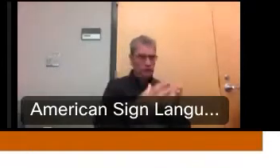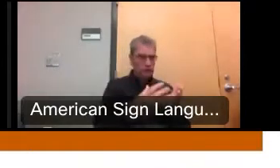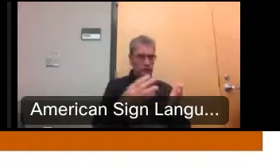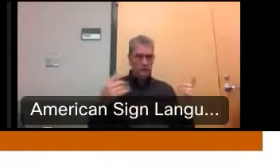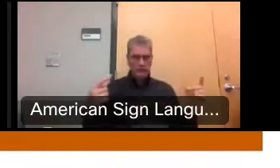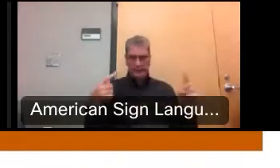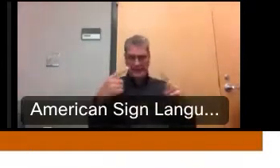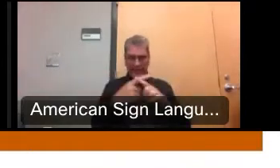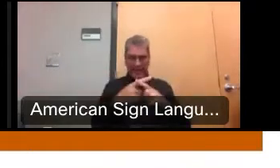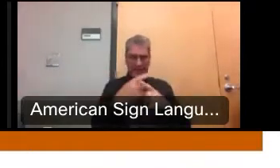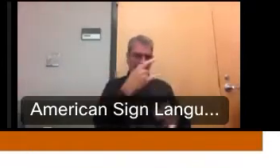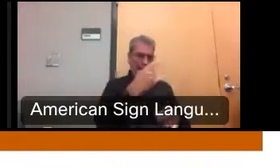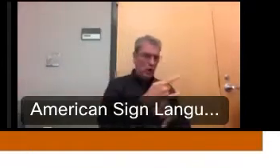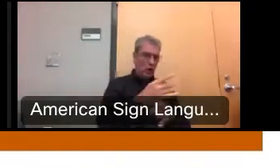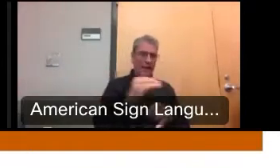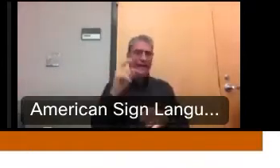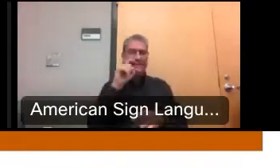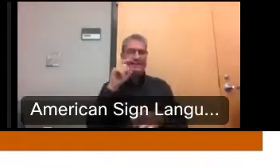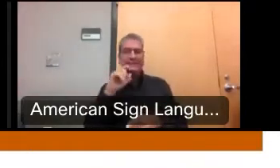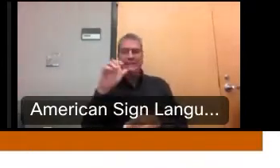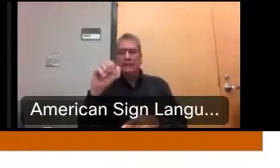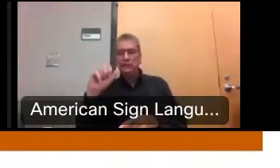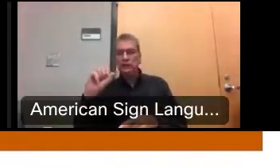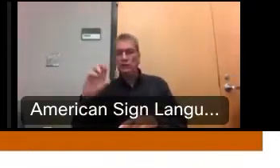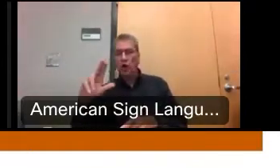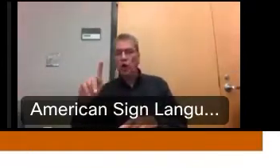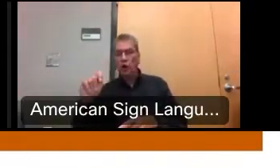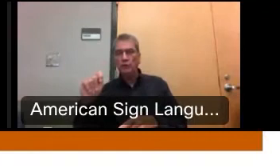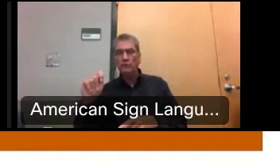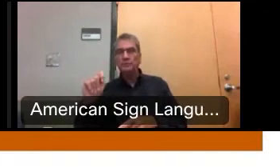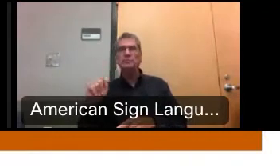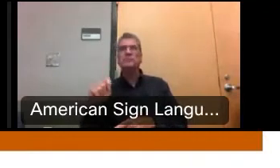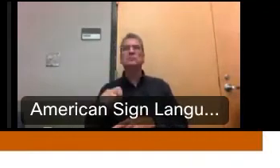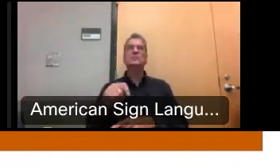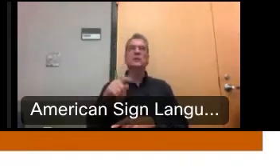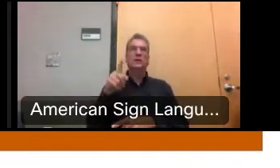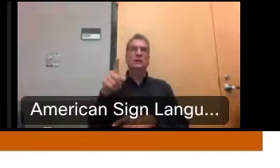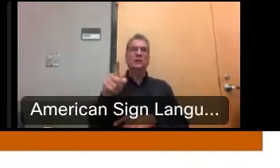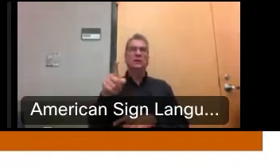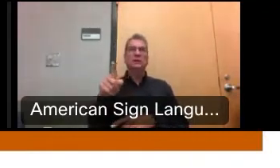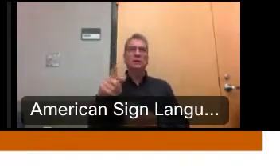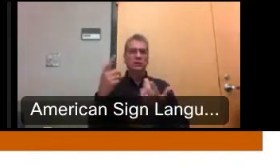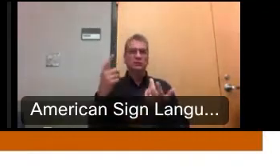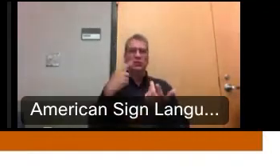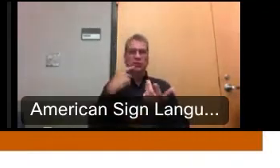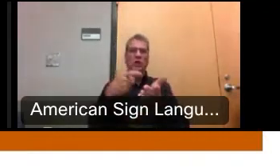of alcohol and sexual consent. And so, this project, we had an entire year to do form of research. No, 1 ever gives that much time. It's really good. They gave it